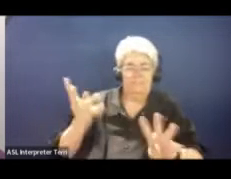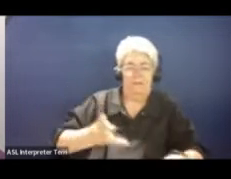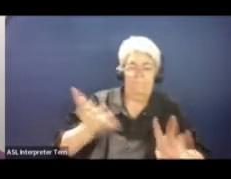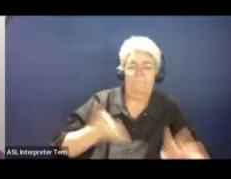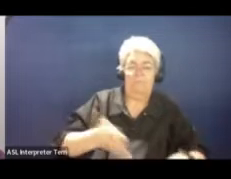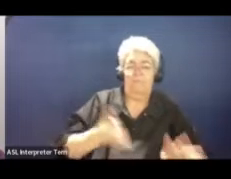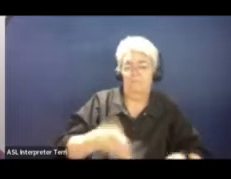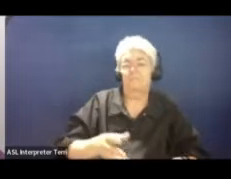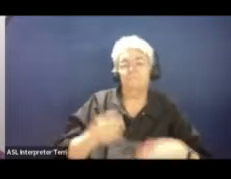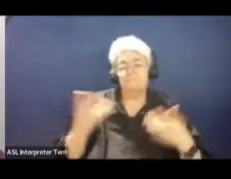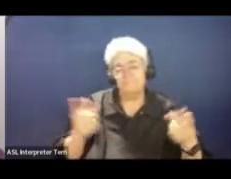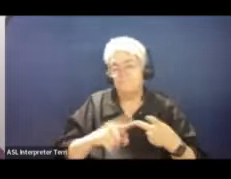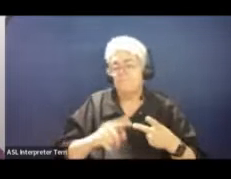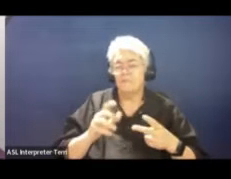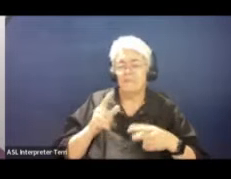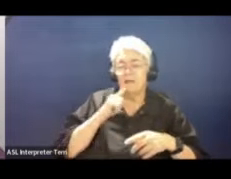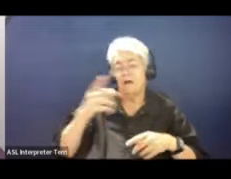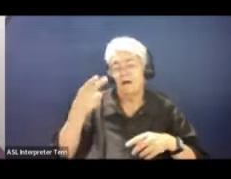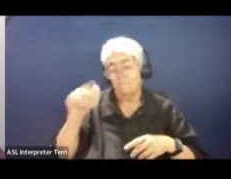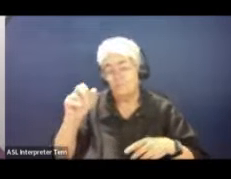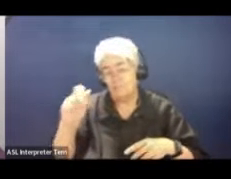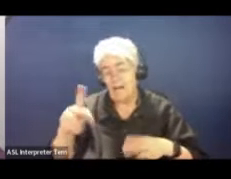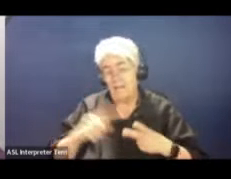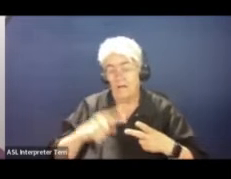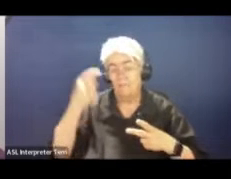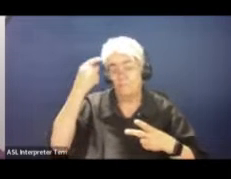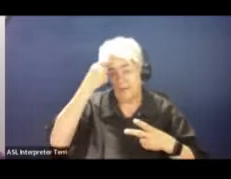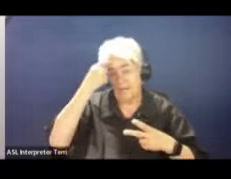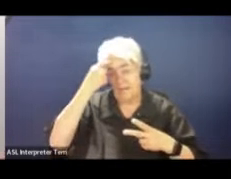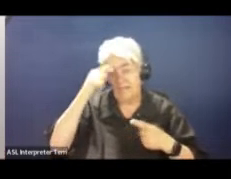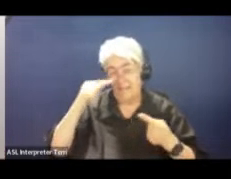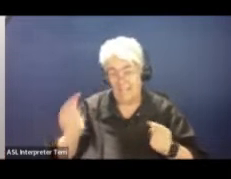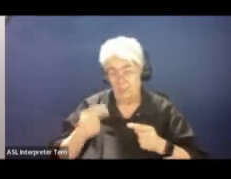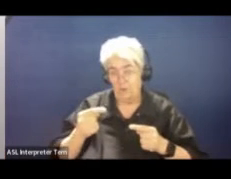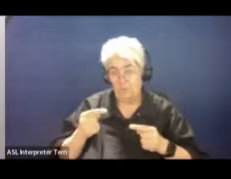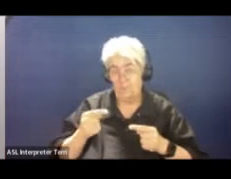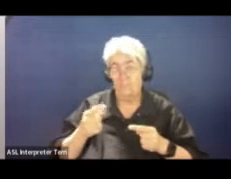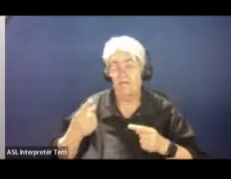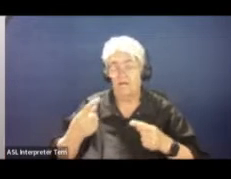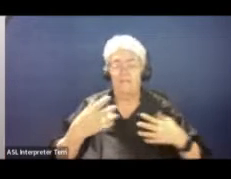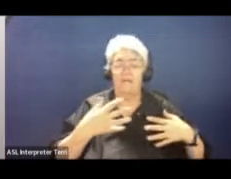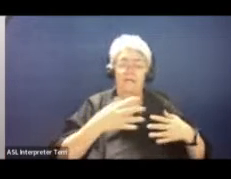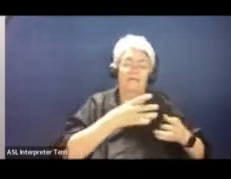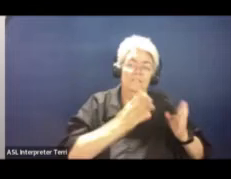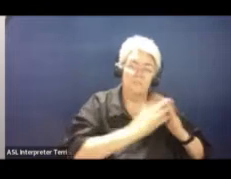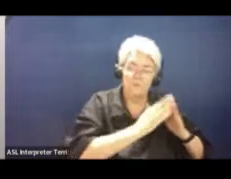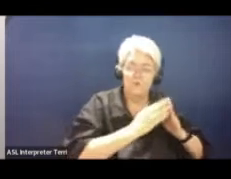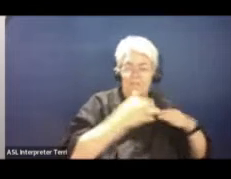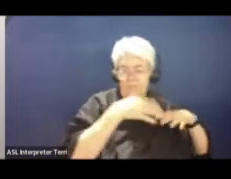be like, Hey, I'm Jack, I'm a brain injury reentry specialist. And it'll just be like, opening up the floodgates. Oh, man, let